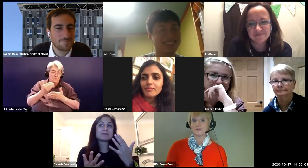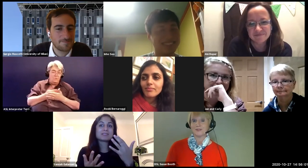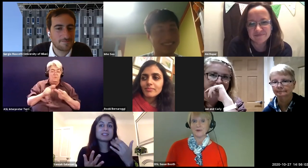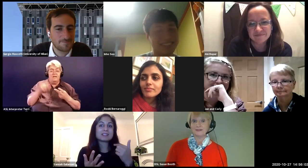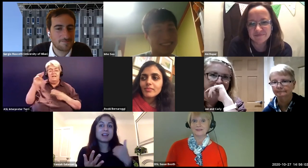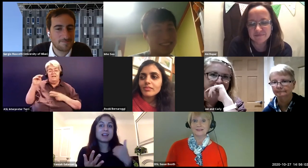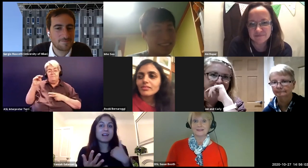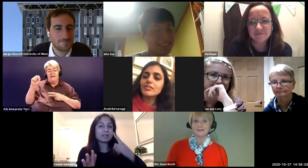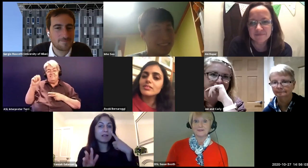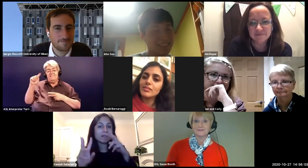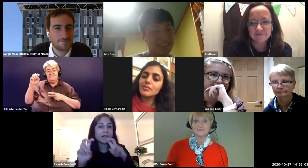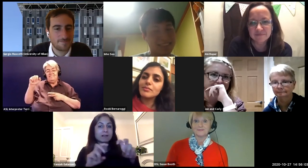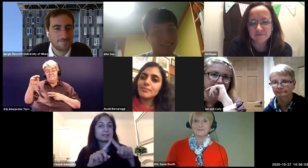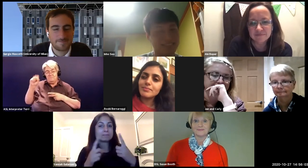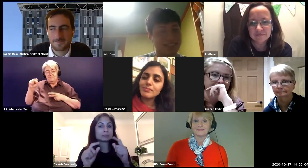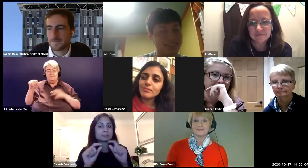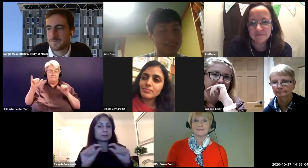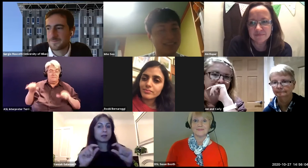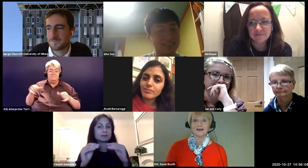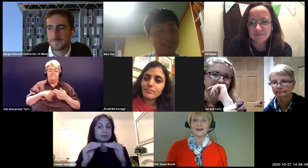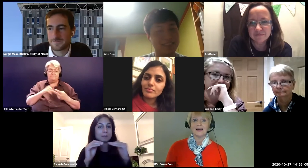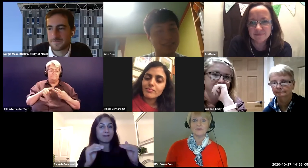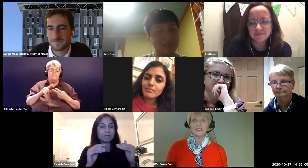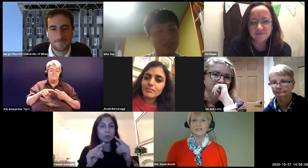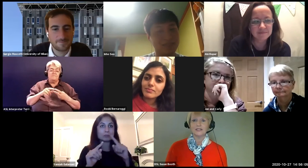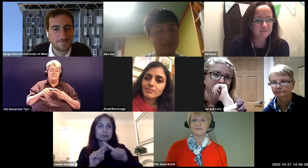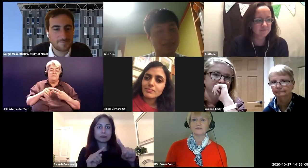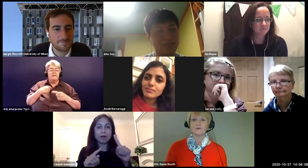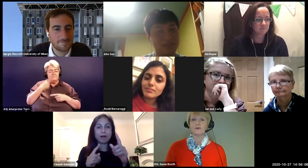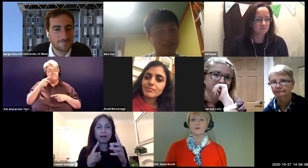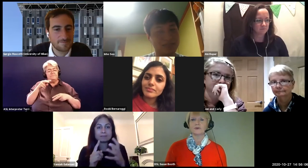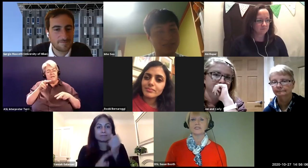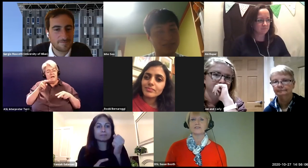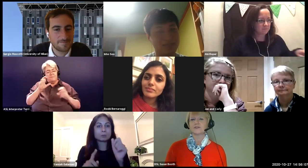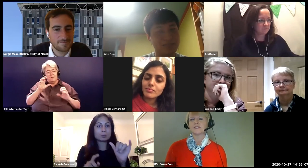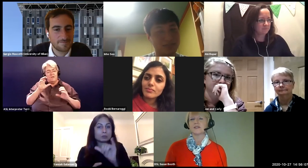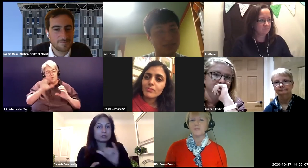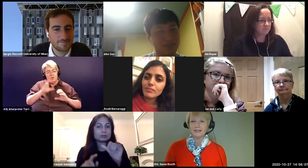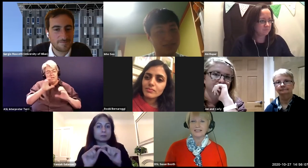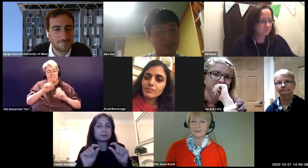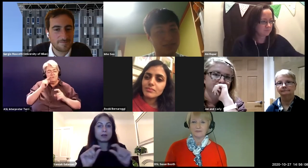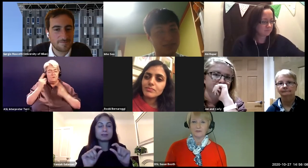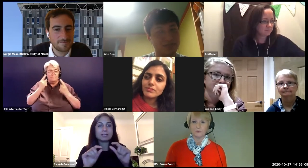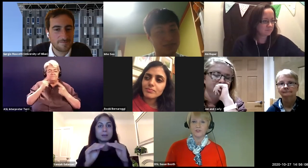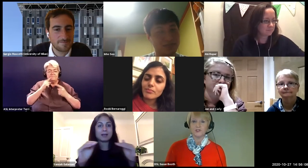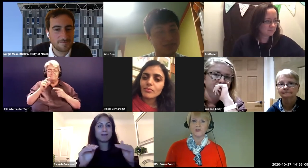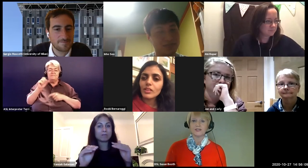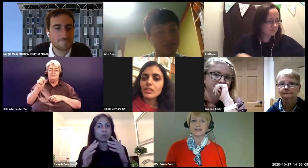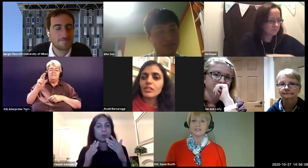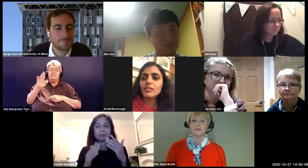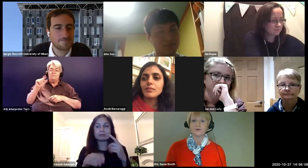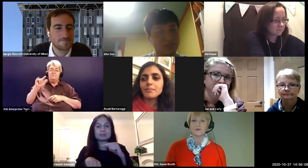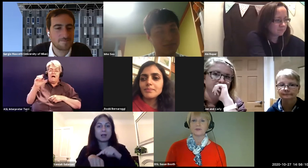as well I have been looking for different subtitling platforms to try and identify